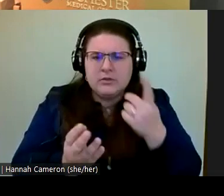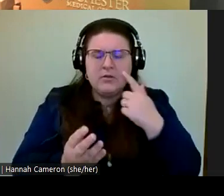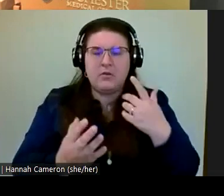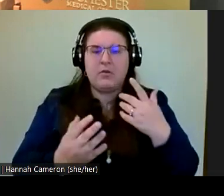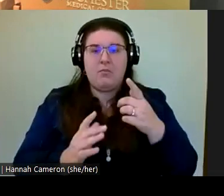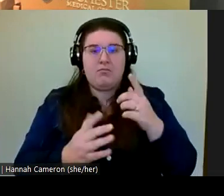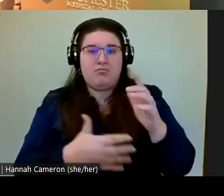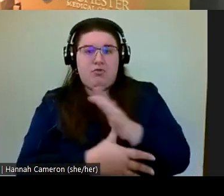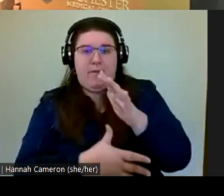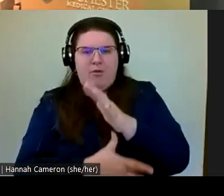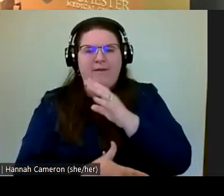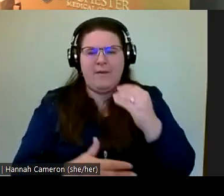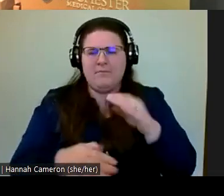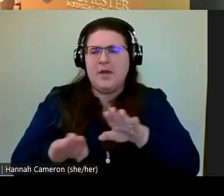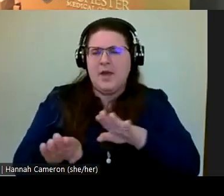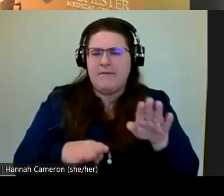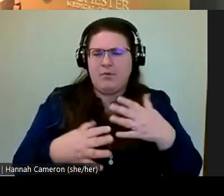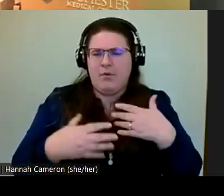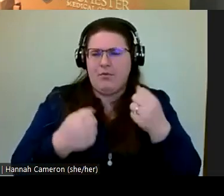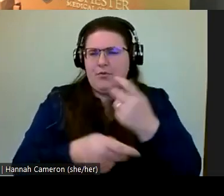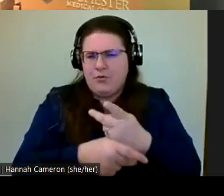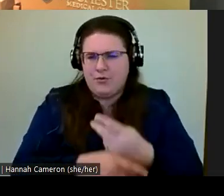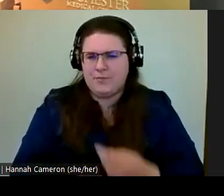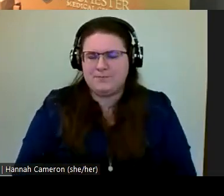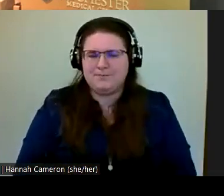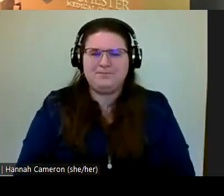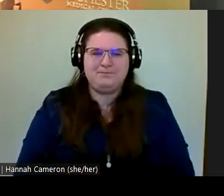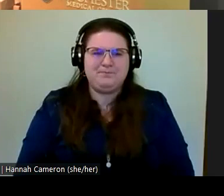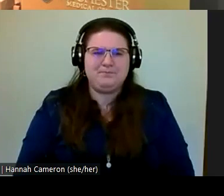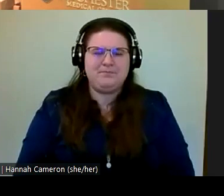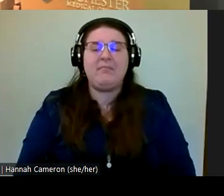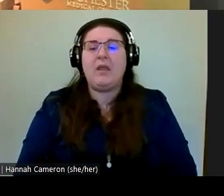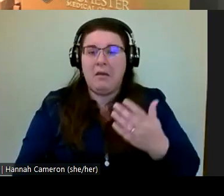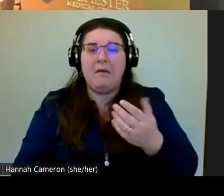on to you just a couple of housekeeping um comments that Steve reminded me to share um